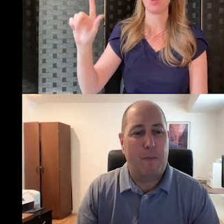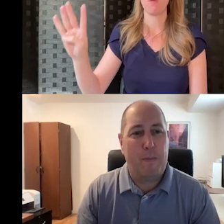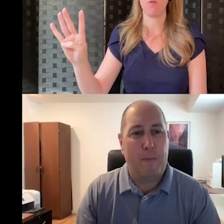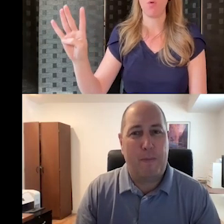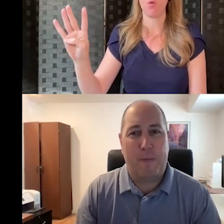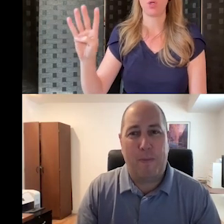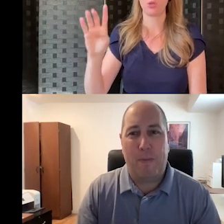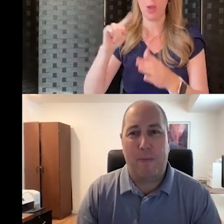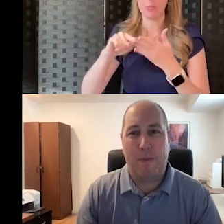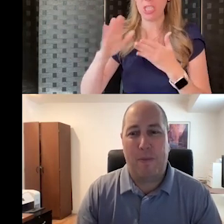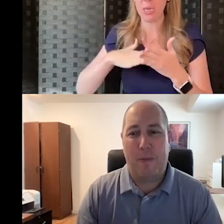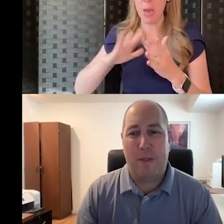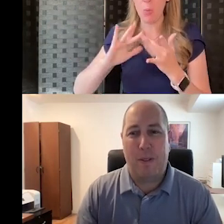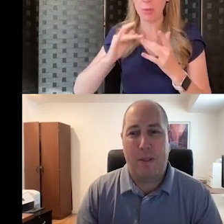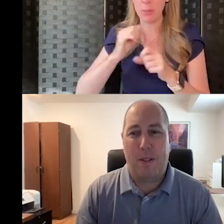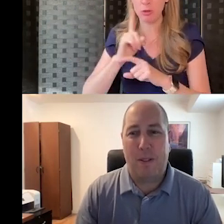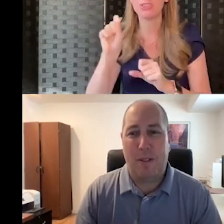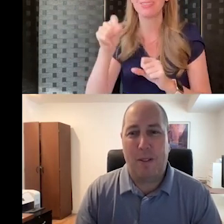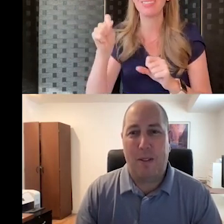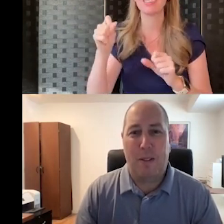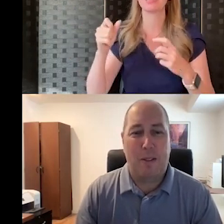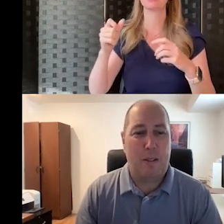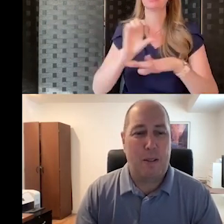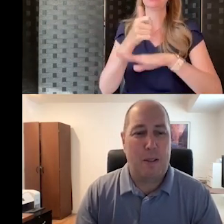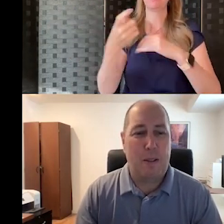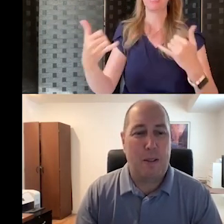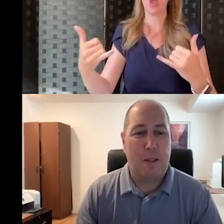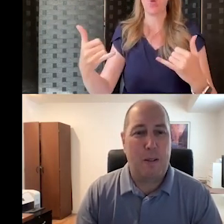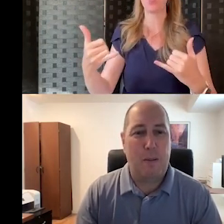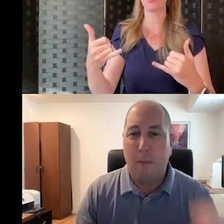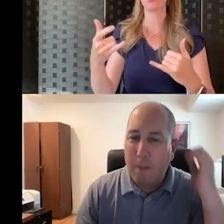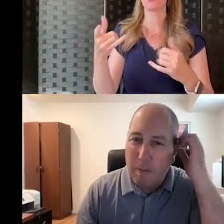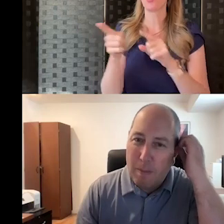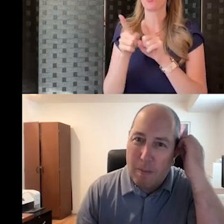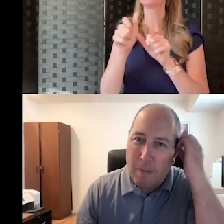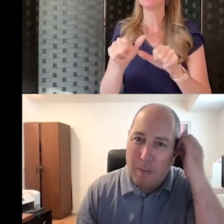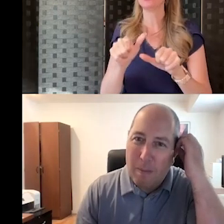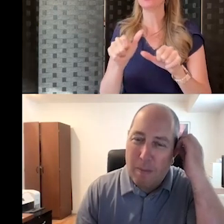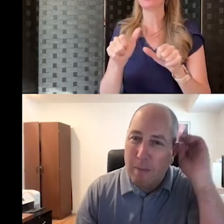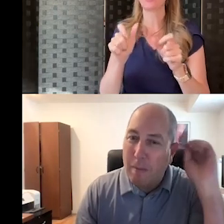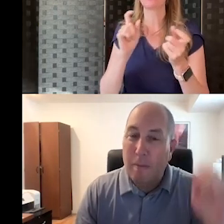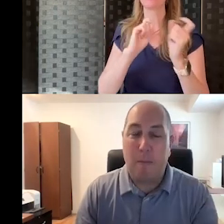site to make sure, yep, the post is live. You can also post corrections to my talk in the comments